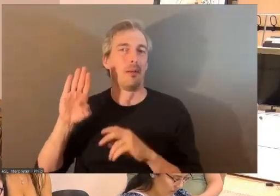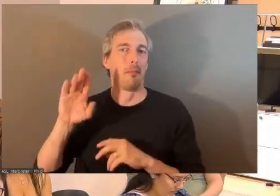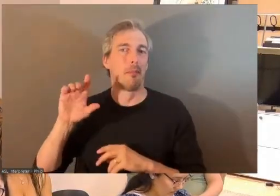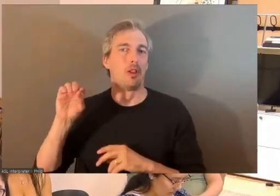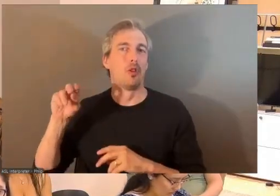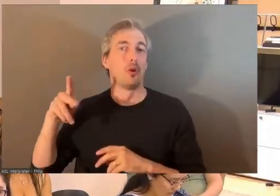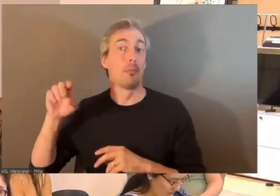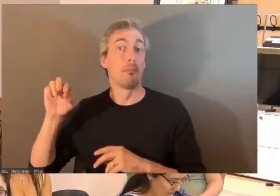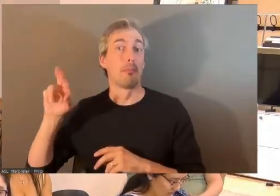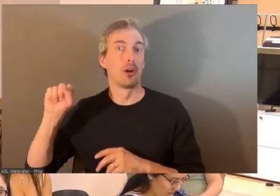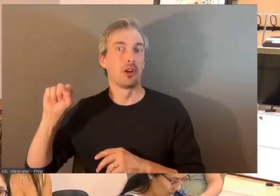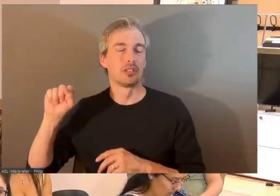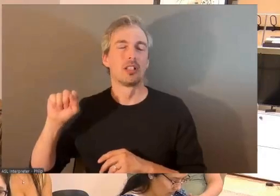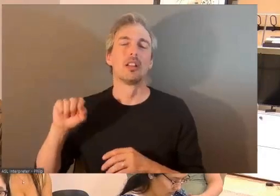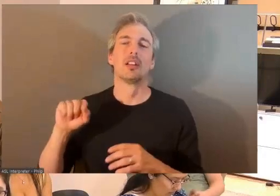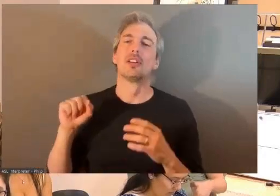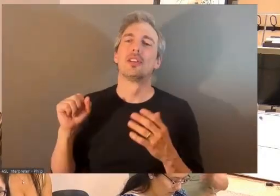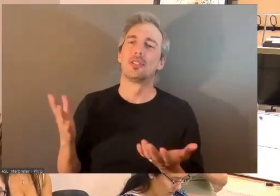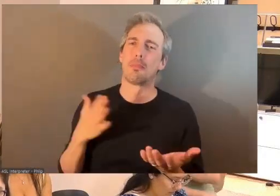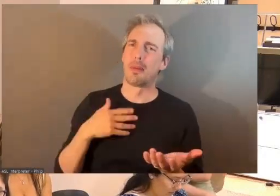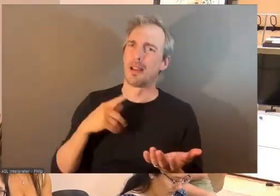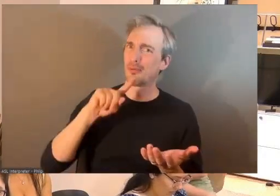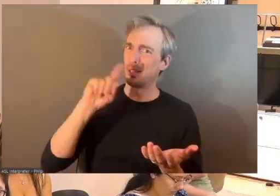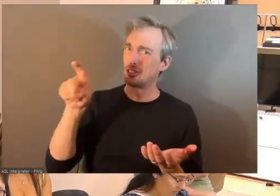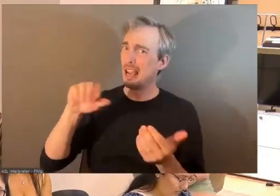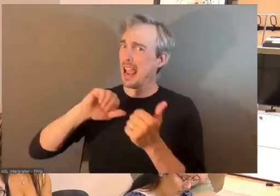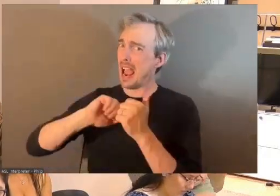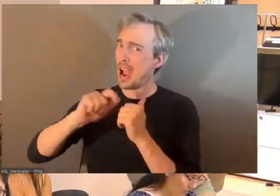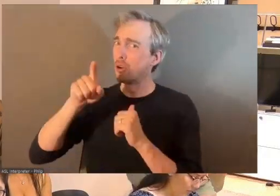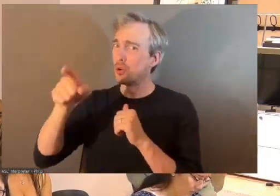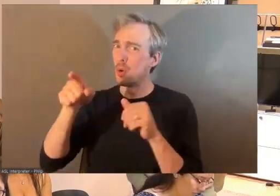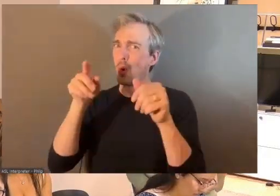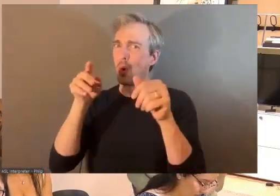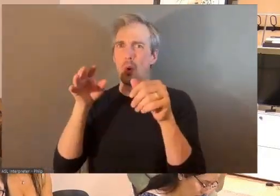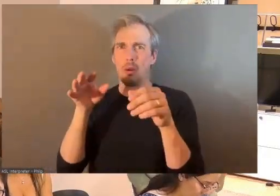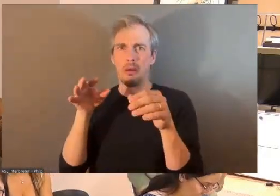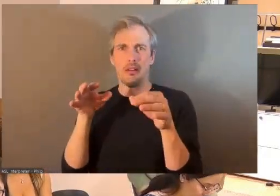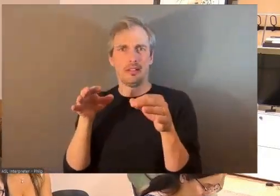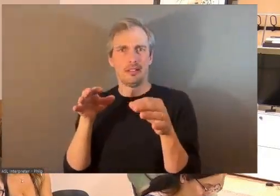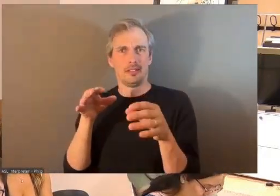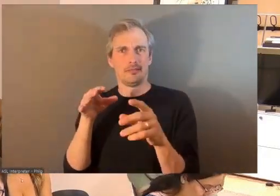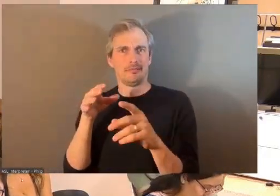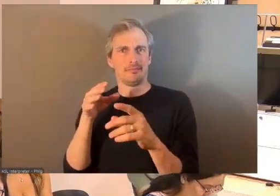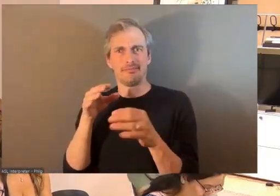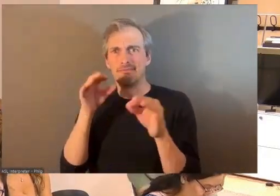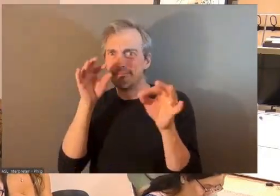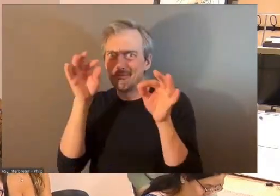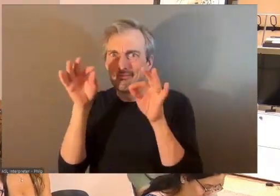And I would think that it's very individual, depending on what country you're coming from.